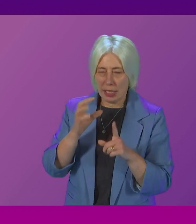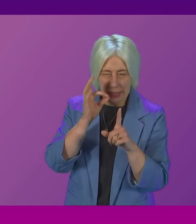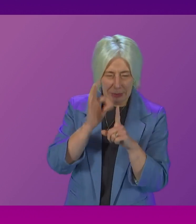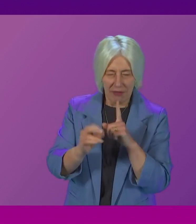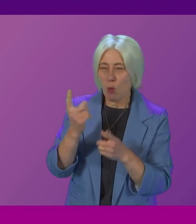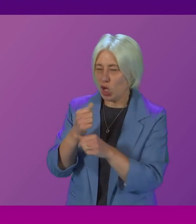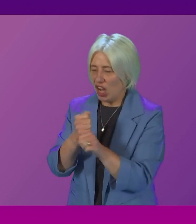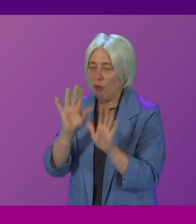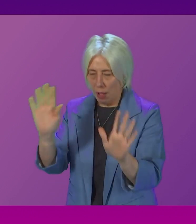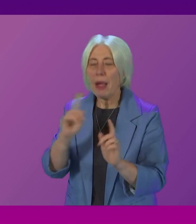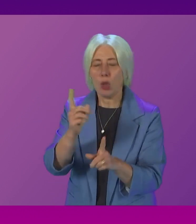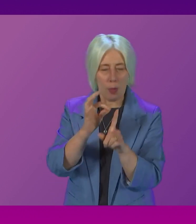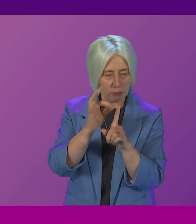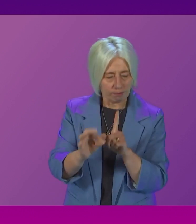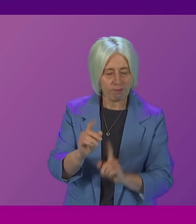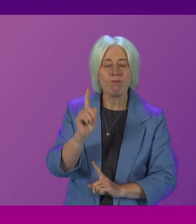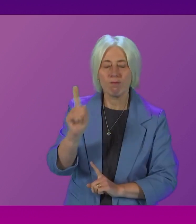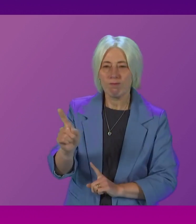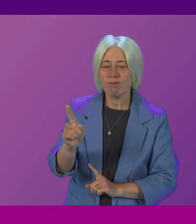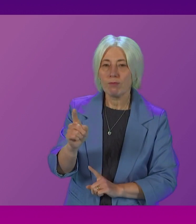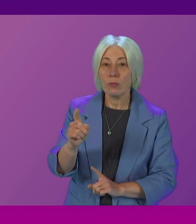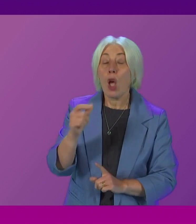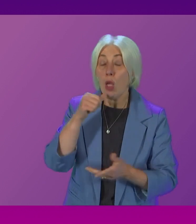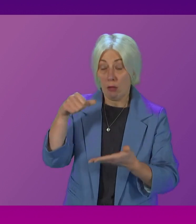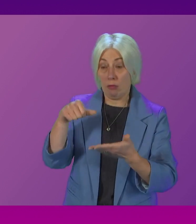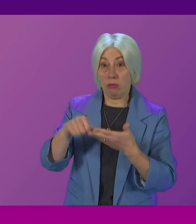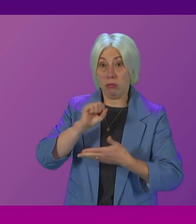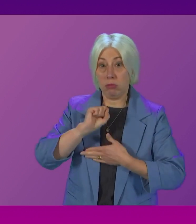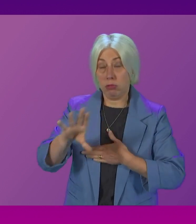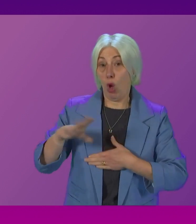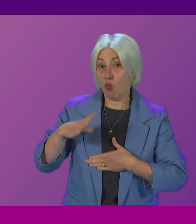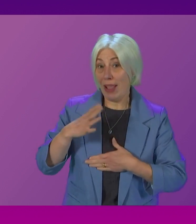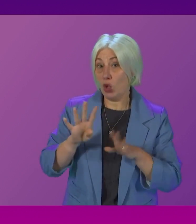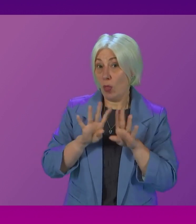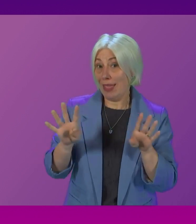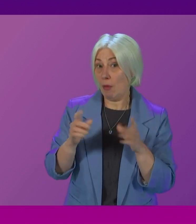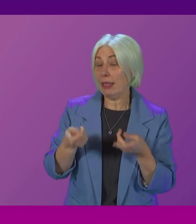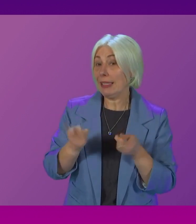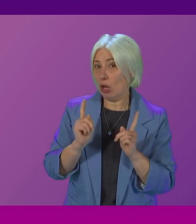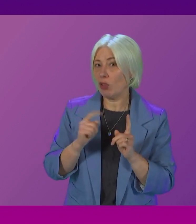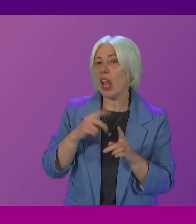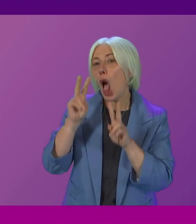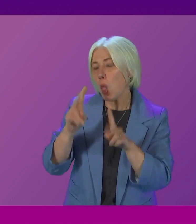particular point, I appreciate that the member says that he has already written to the cabinet secretary. I will look at the detail of that case myself,